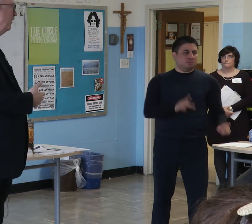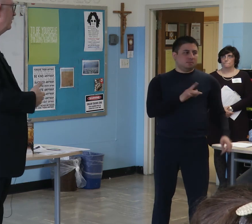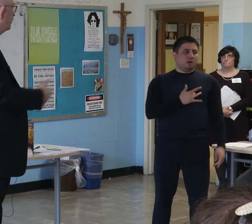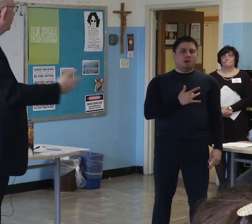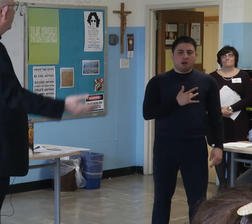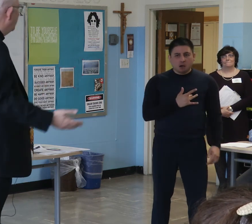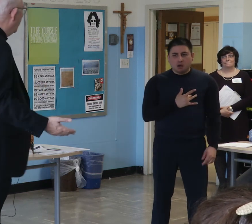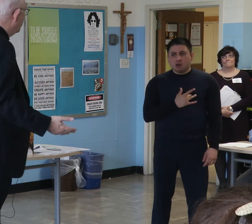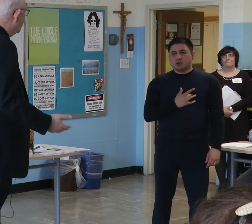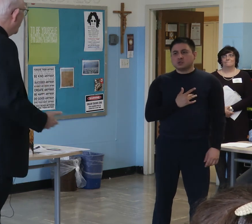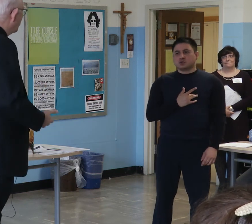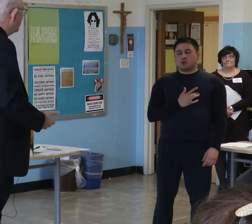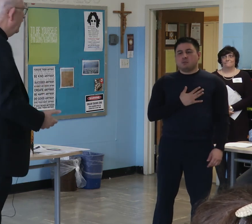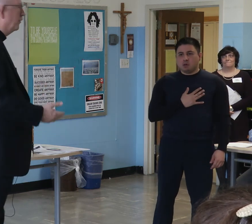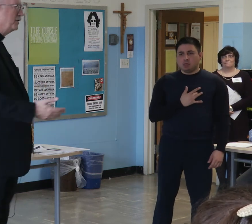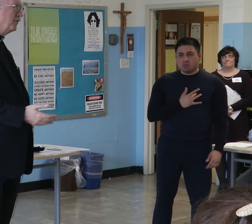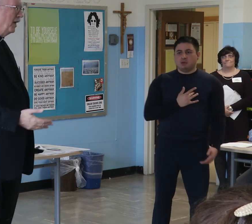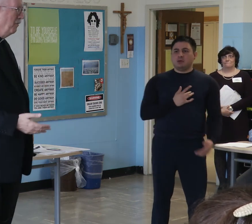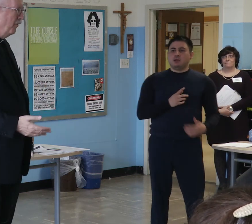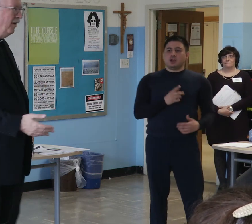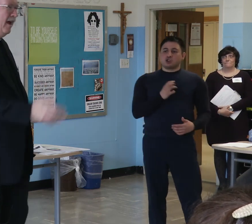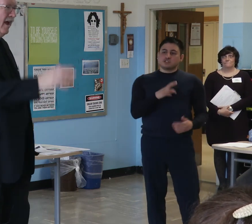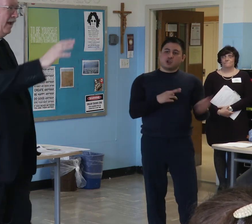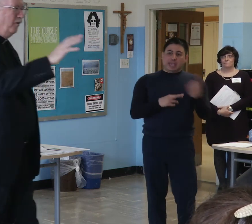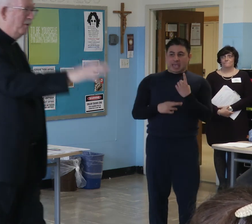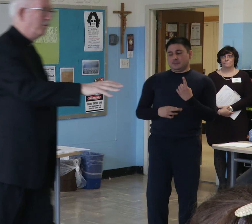So I got down at the sacristy, and Christopher came over, and he remembered